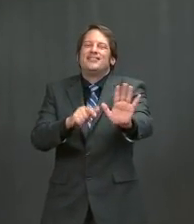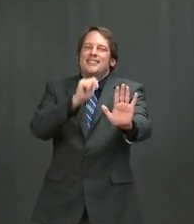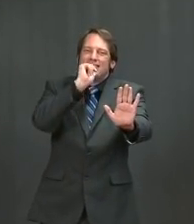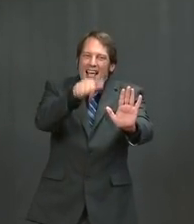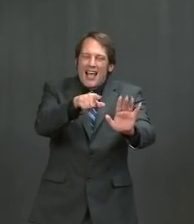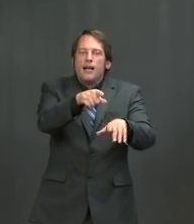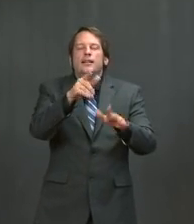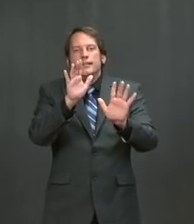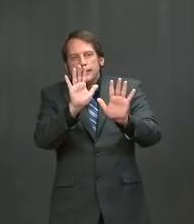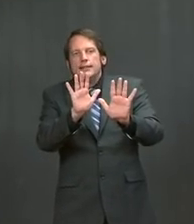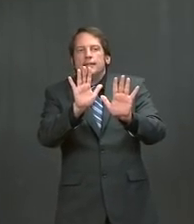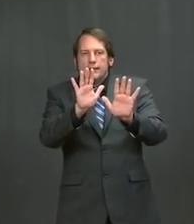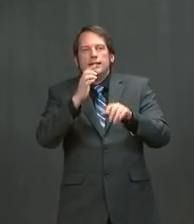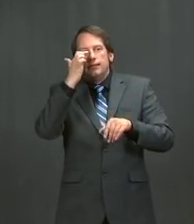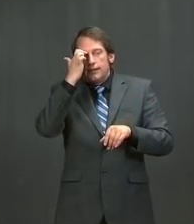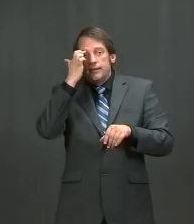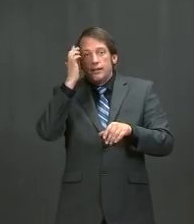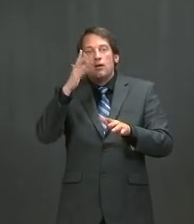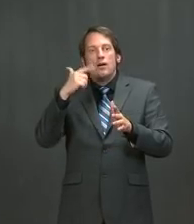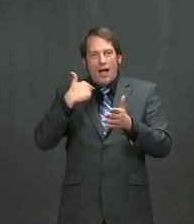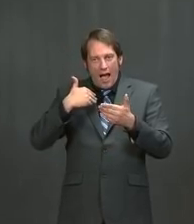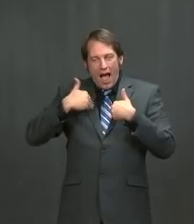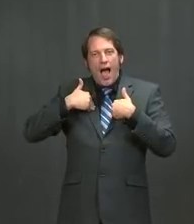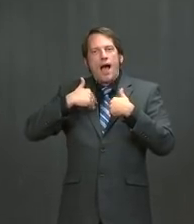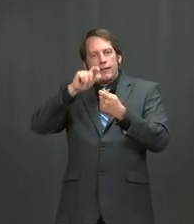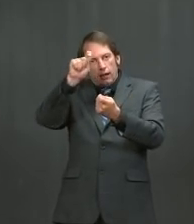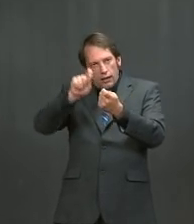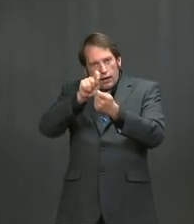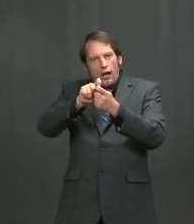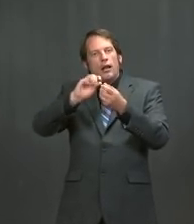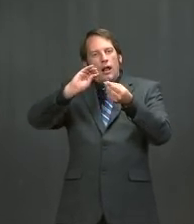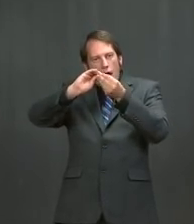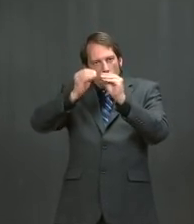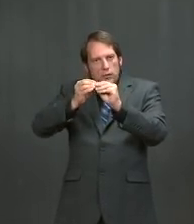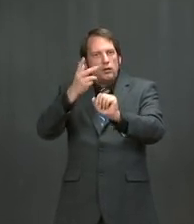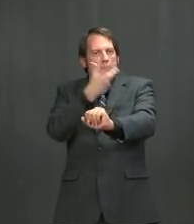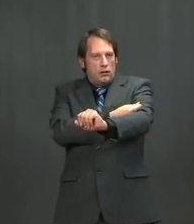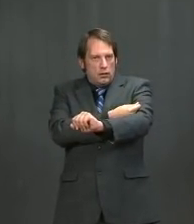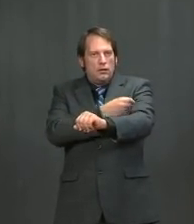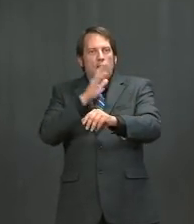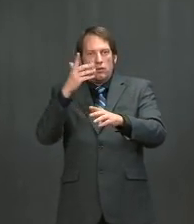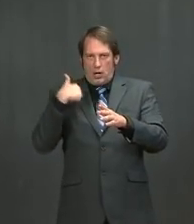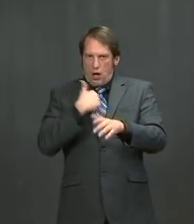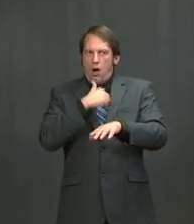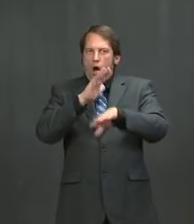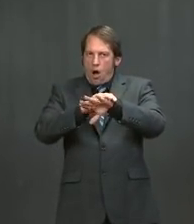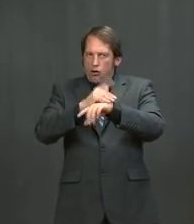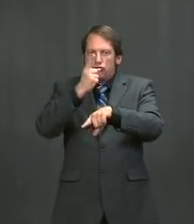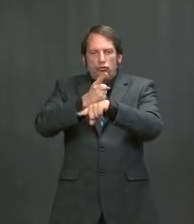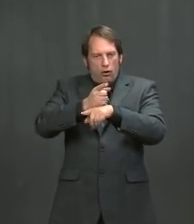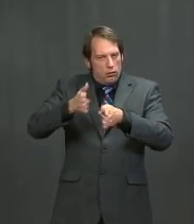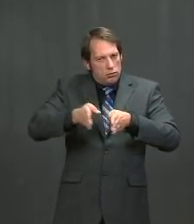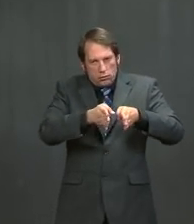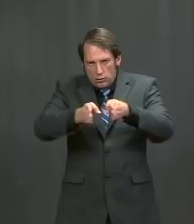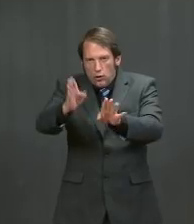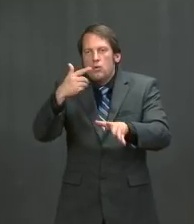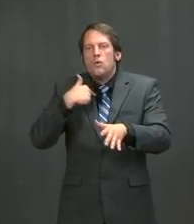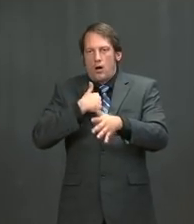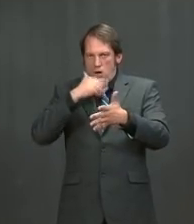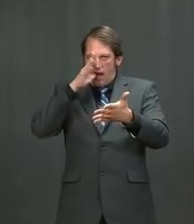we need to vaccinate all adult Americans by the end of May. This was not even a facility that was approved by the FDA.